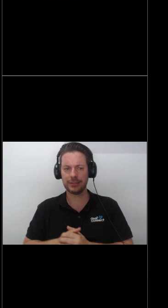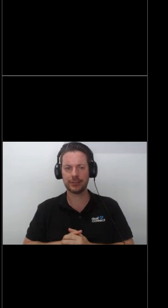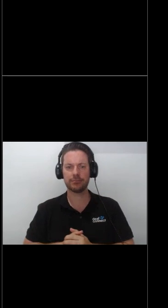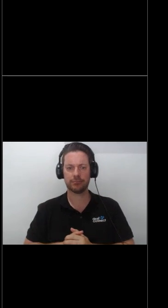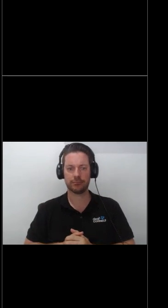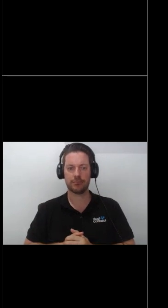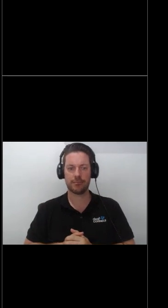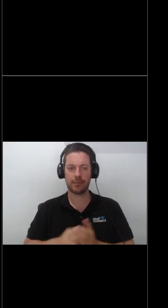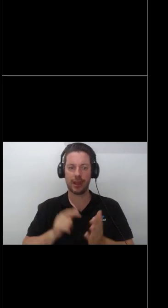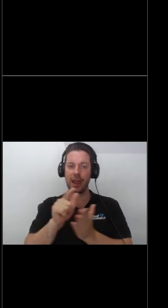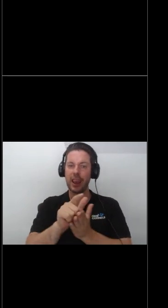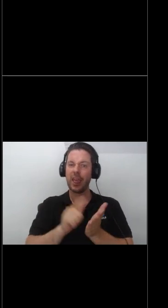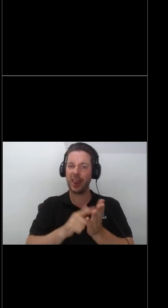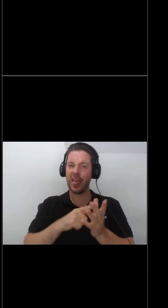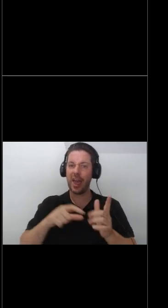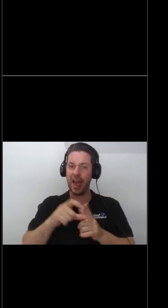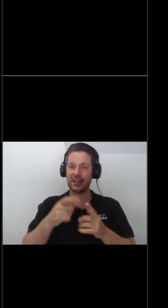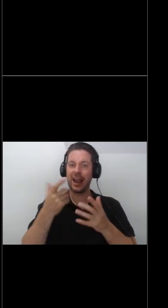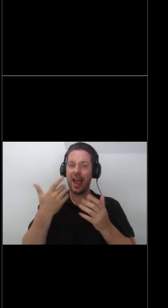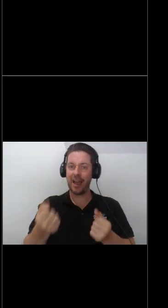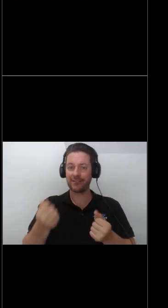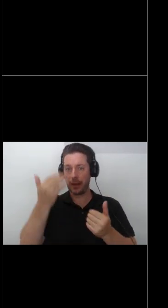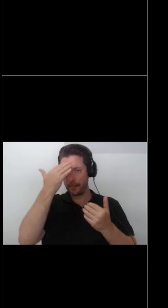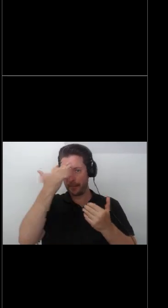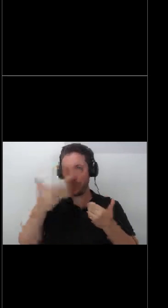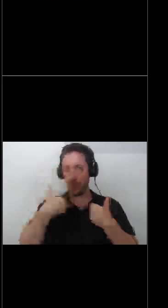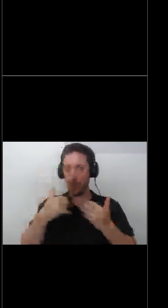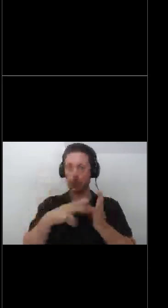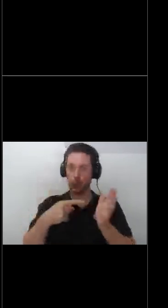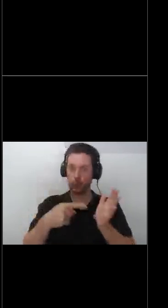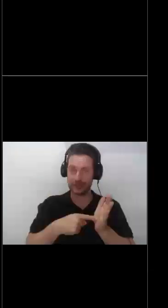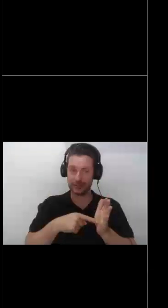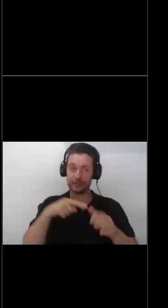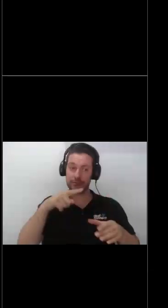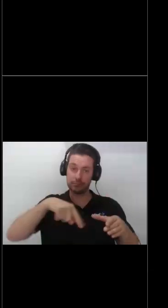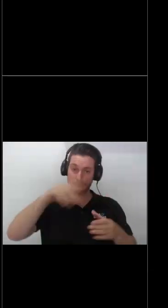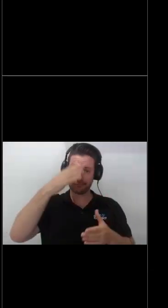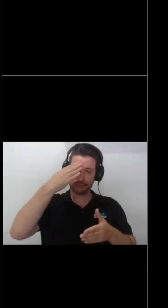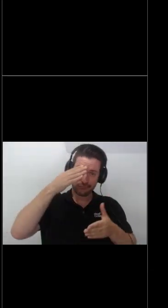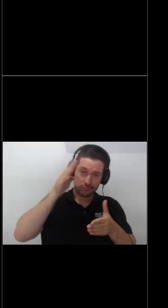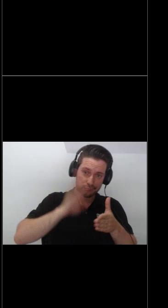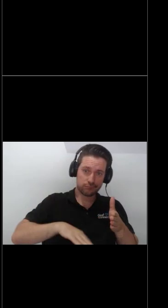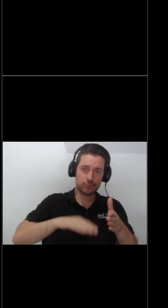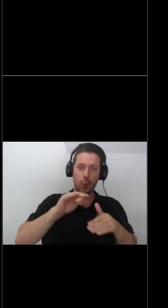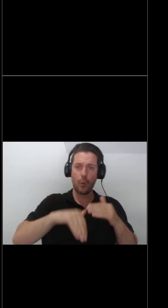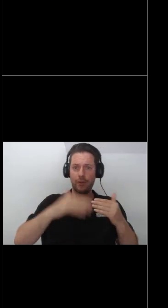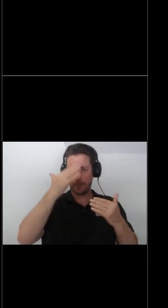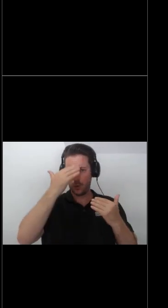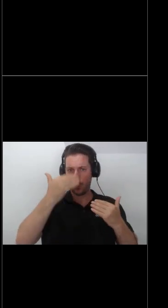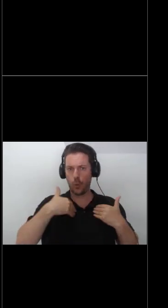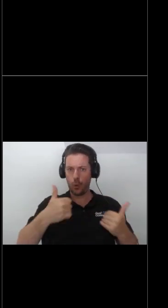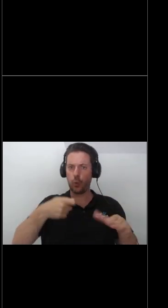health unit that represents people in the mental health court. And we receive referrals from in-house